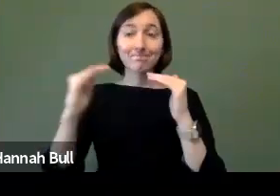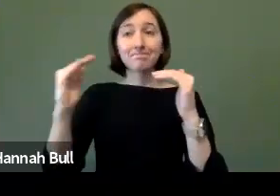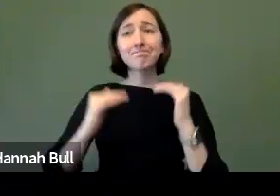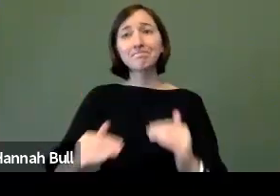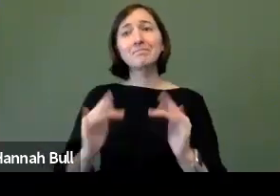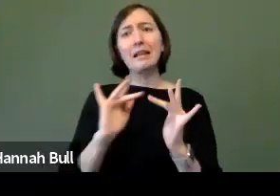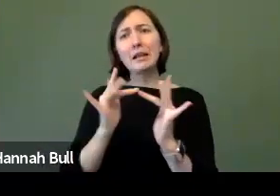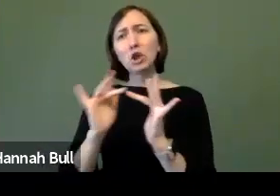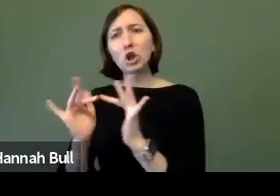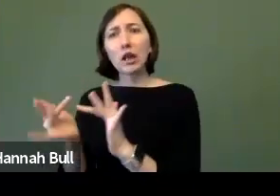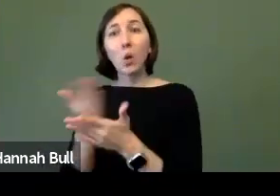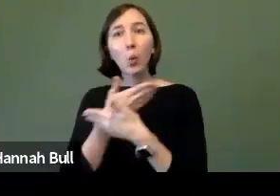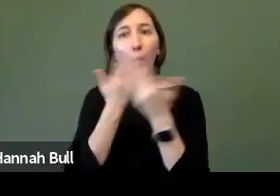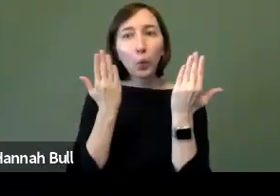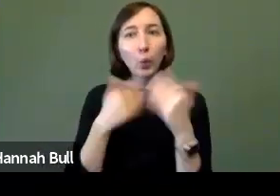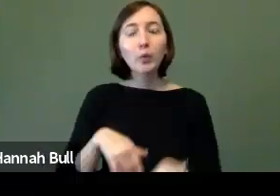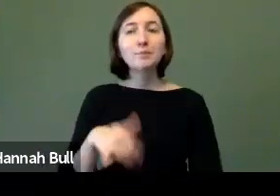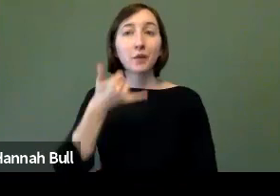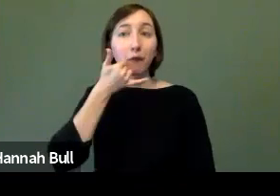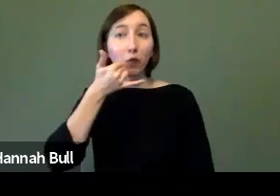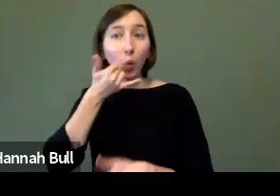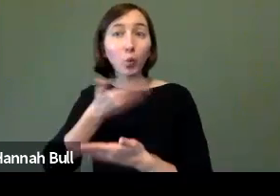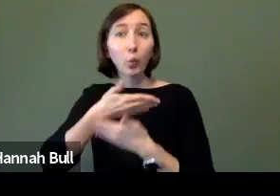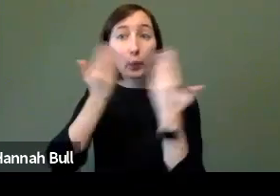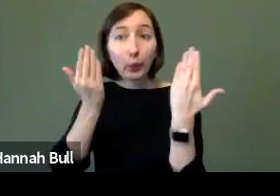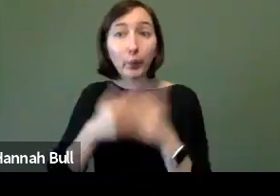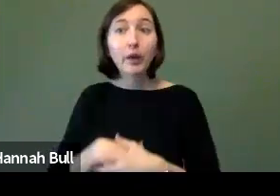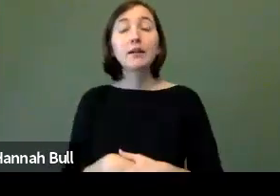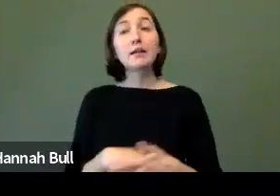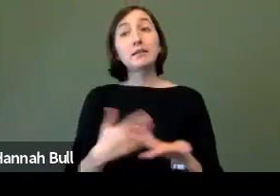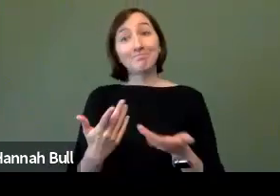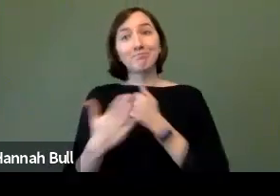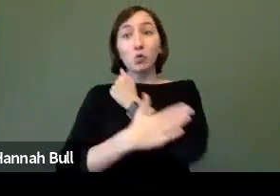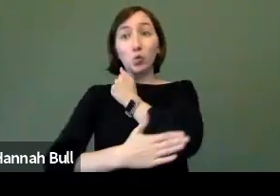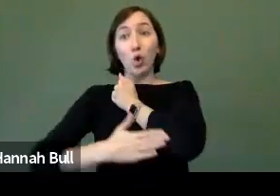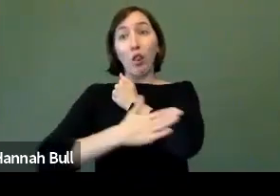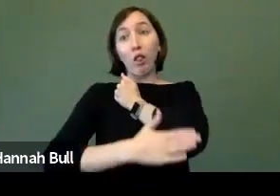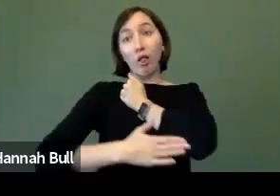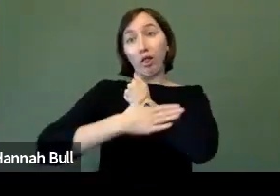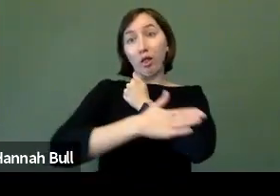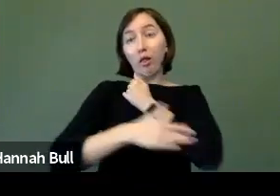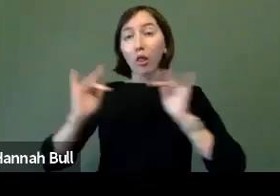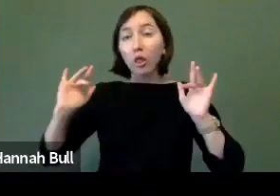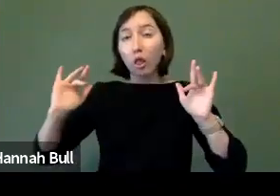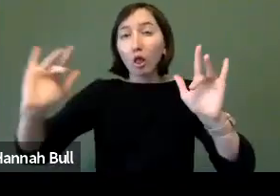We look at that in rural communities where there was already issues with getting connections,